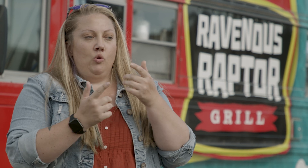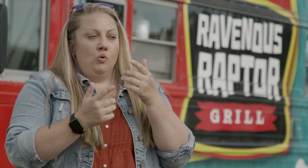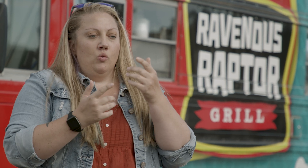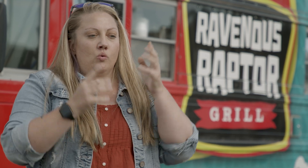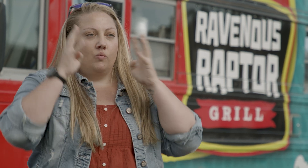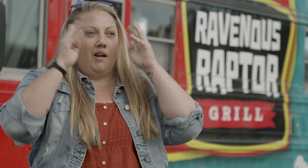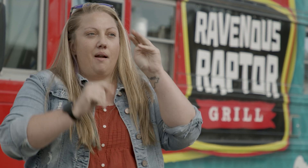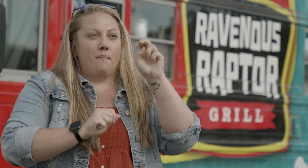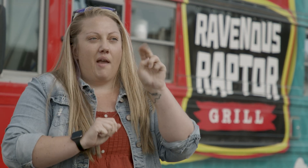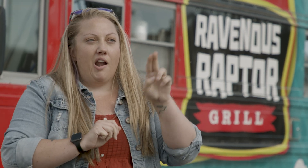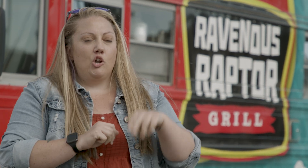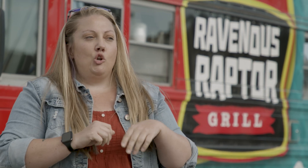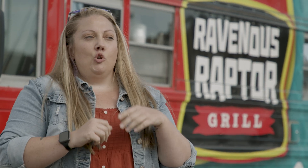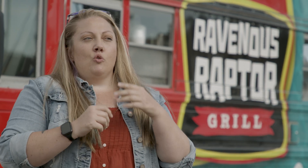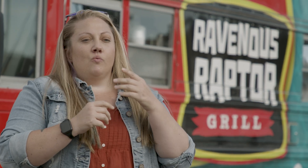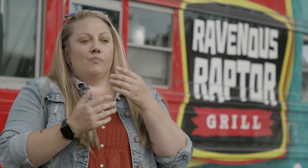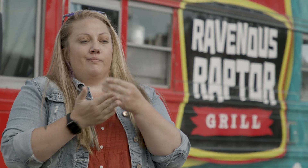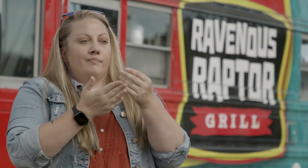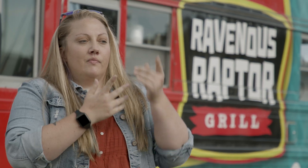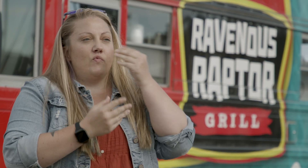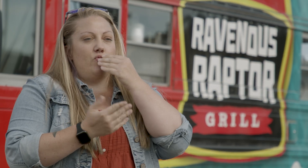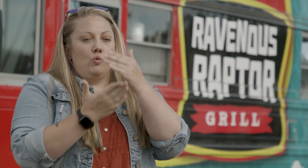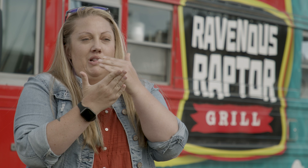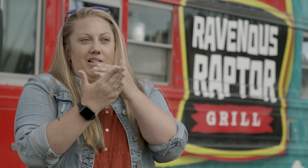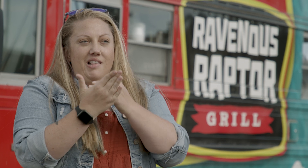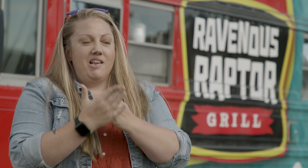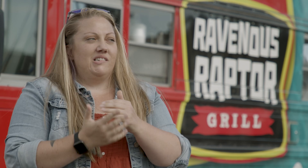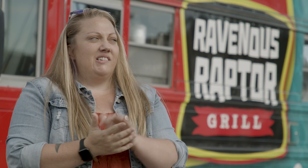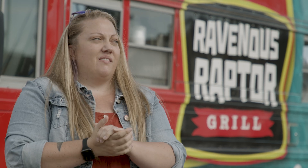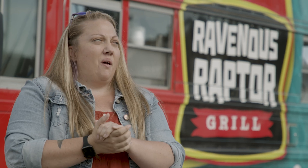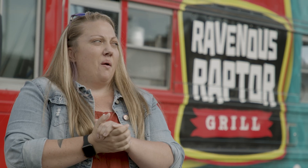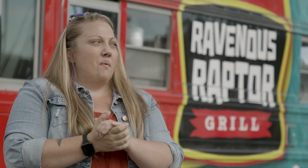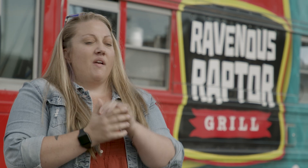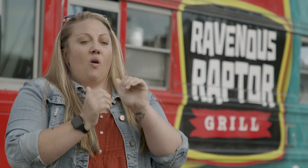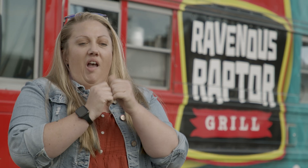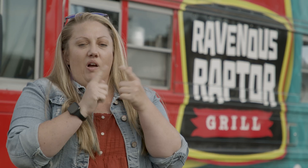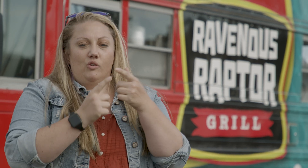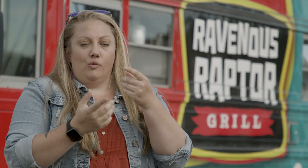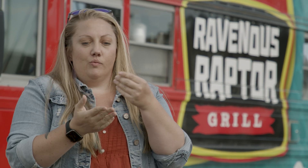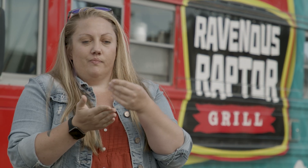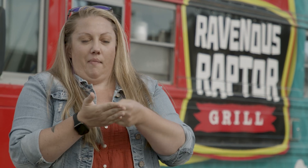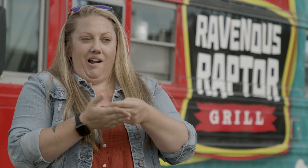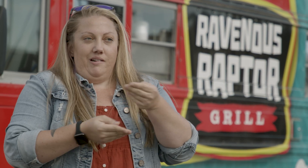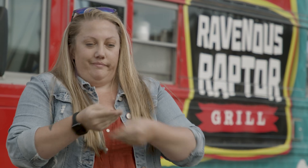for groceries to create a menu, to develop a shopping list and how to budget for everything.